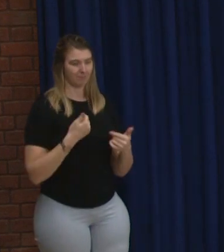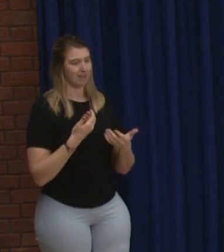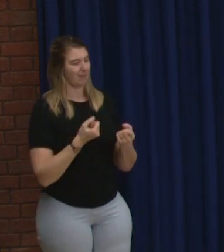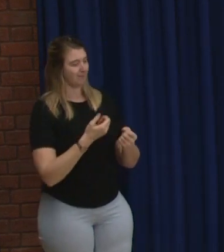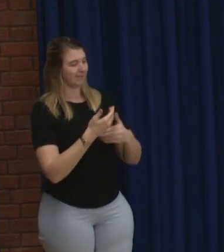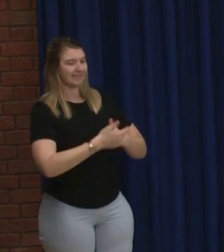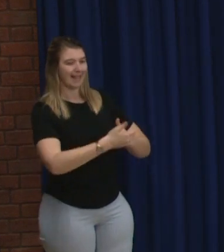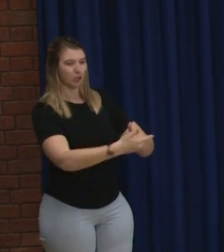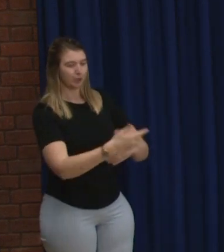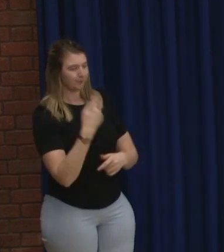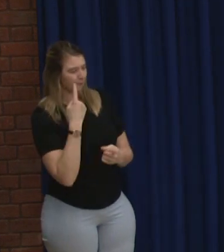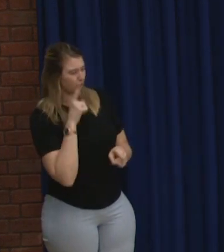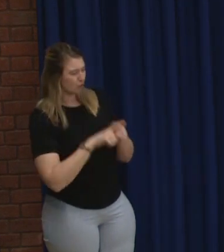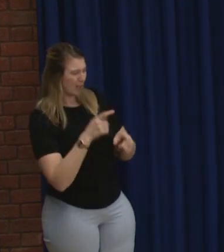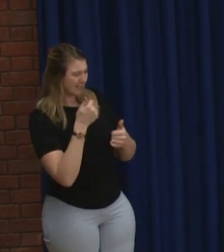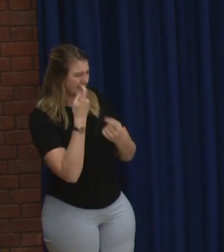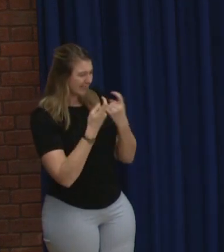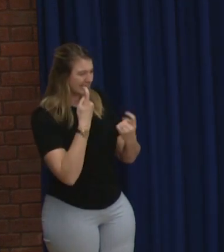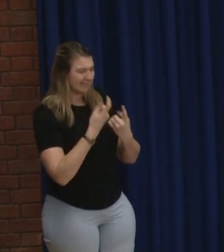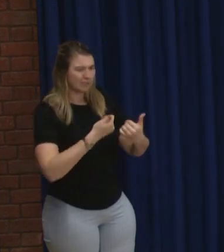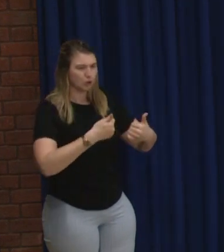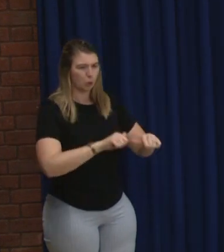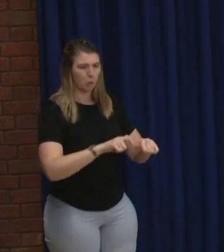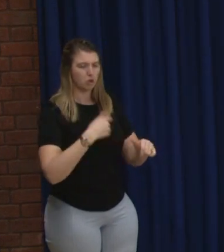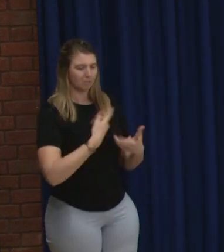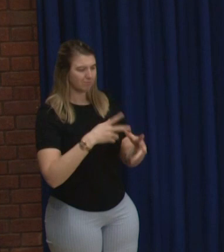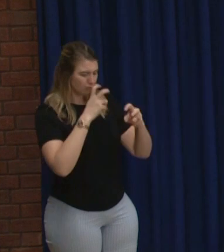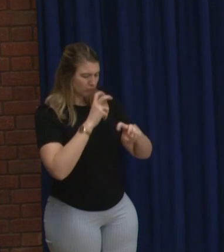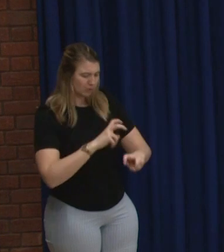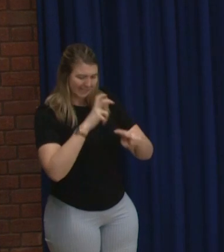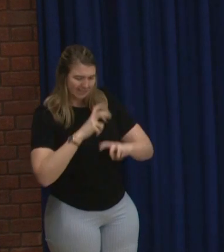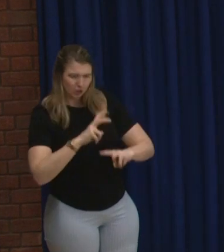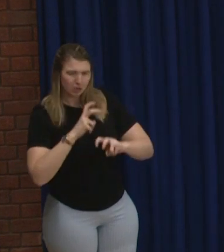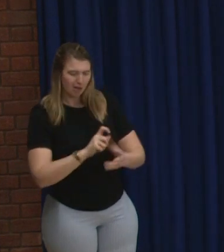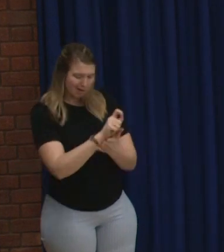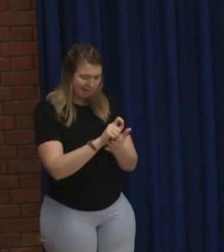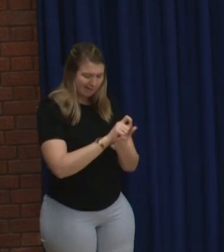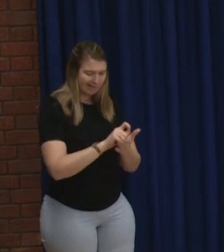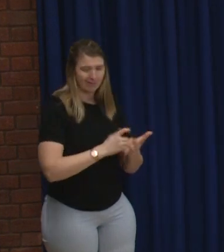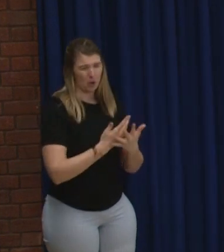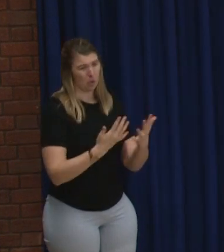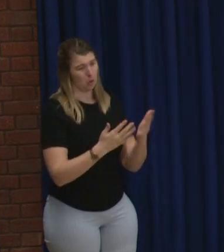research and I've written lots of papers and books all about this and looked at emerging adulthood